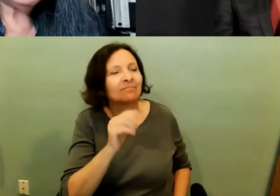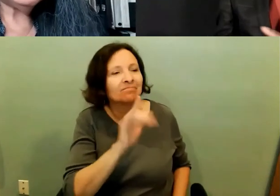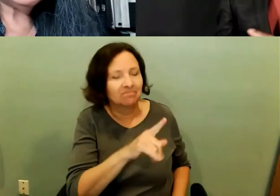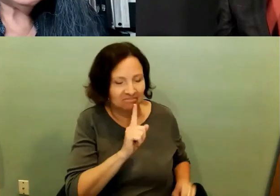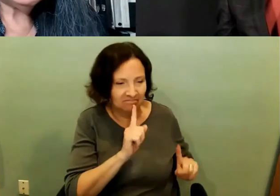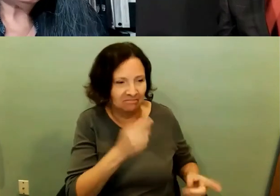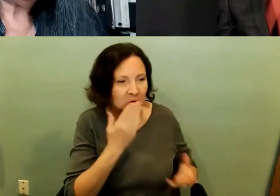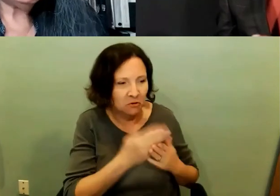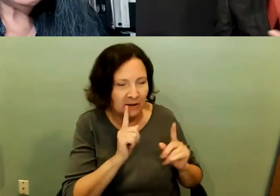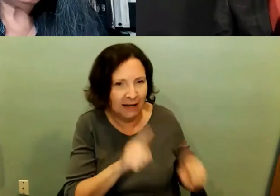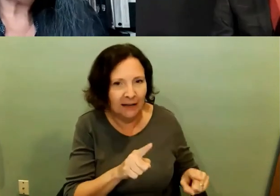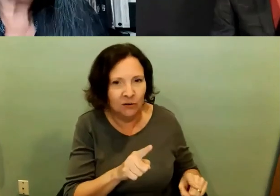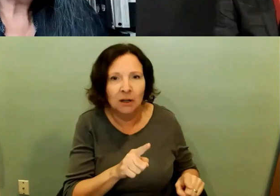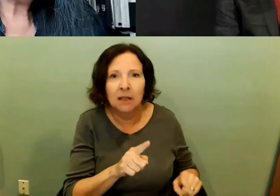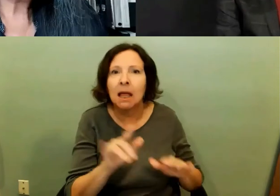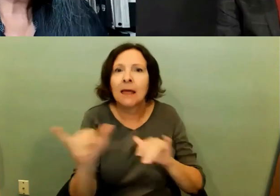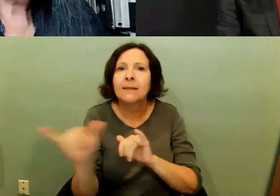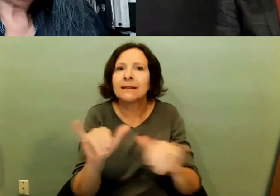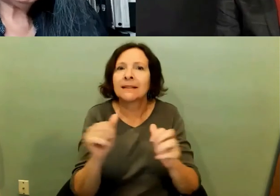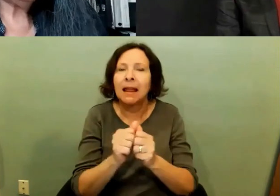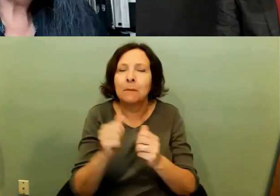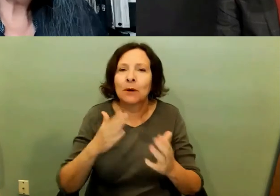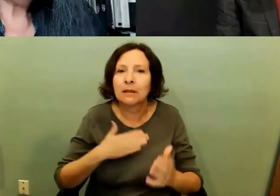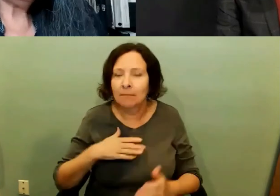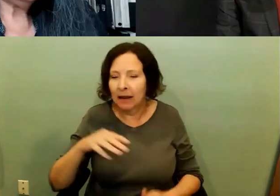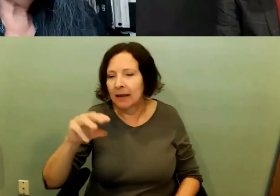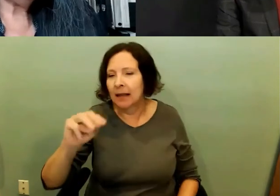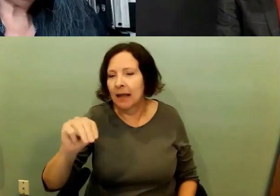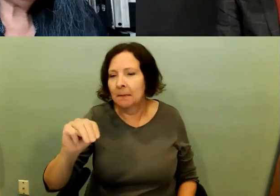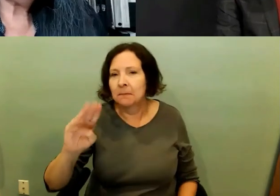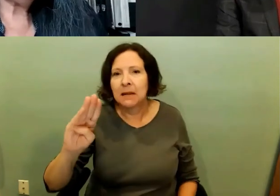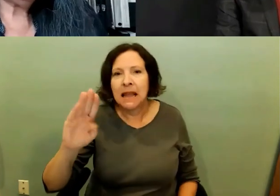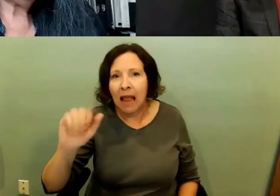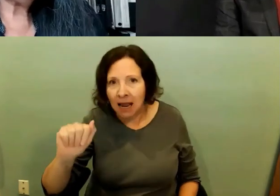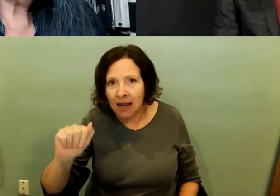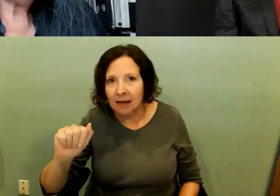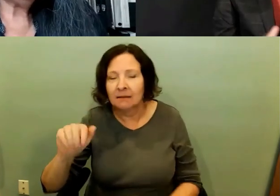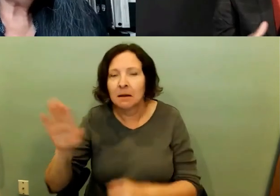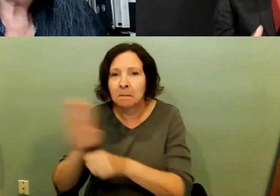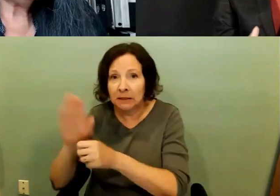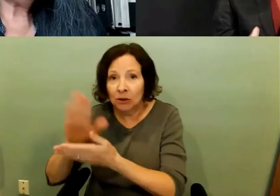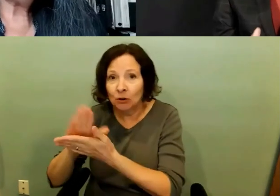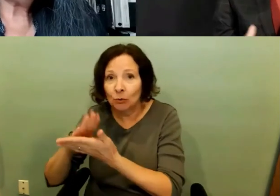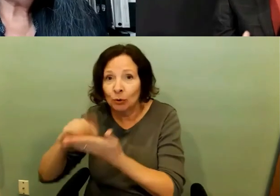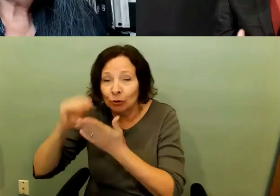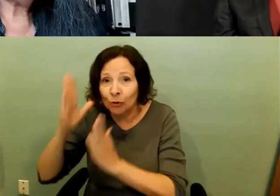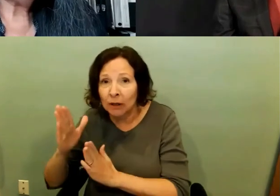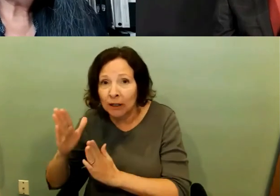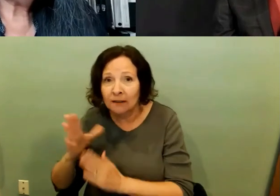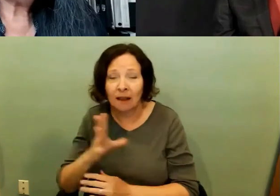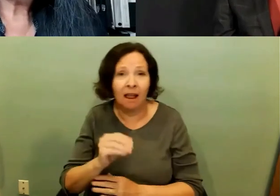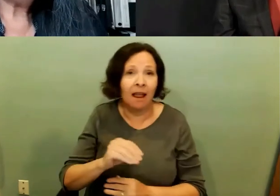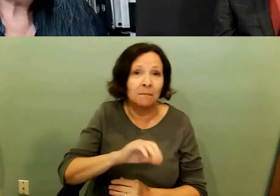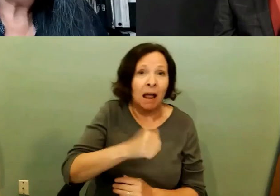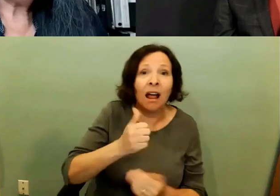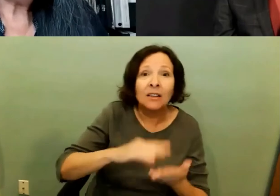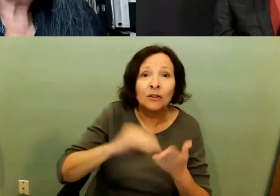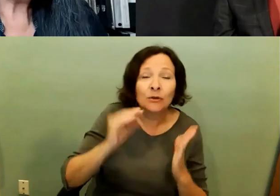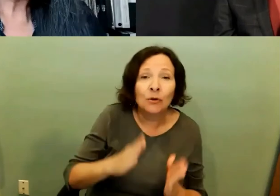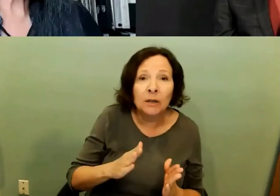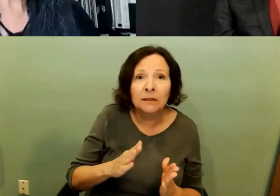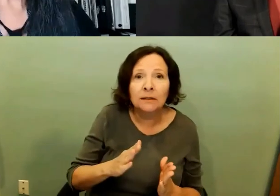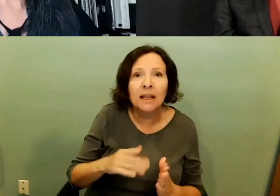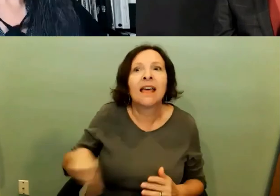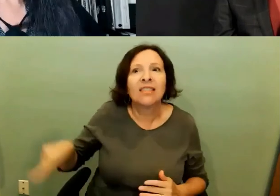education people and my MBA students that they actually want more conflict in the discussion